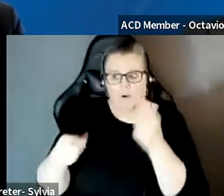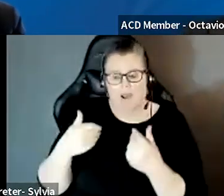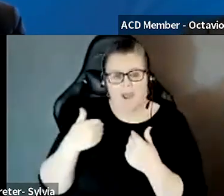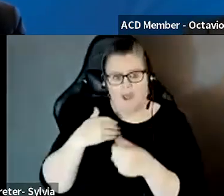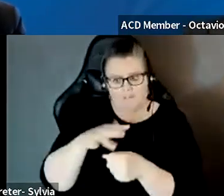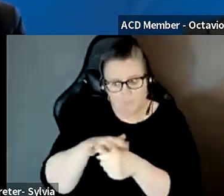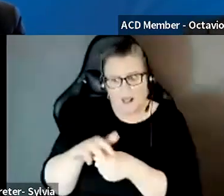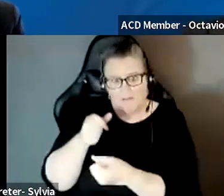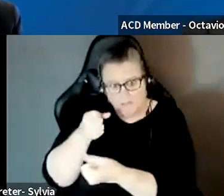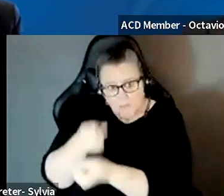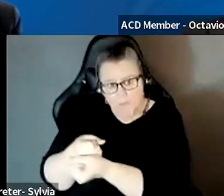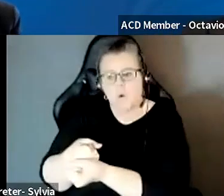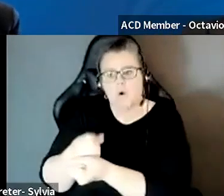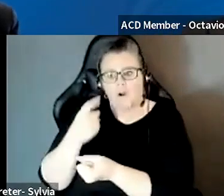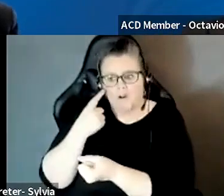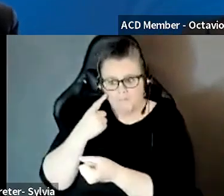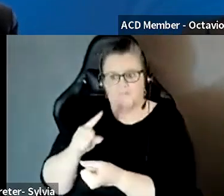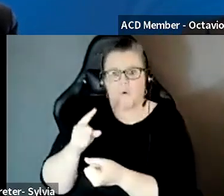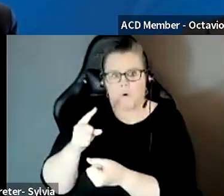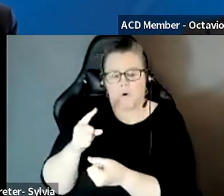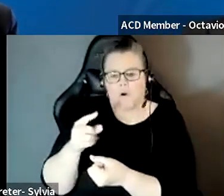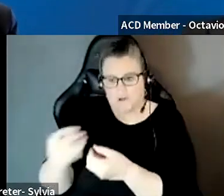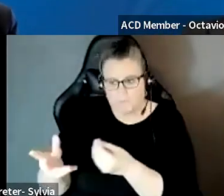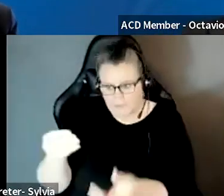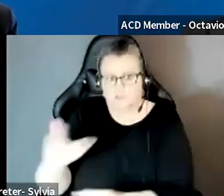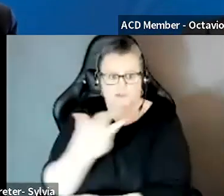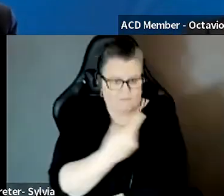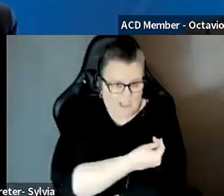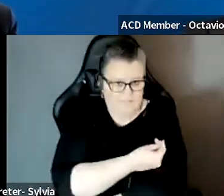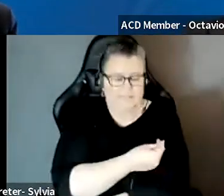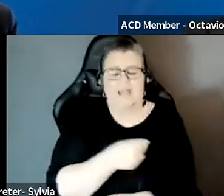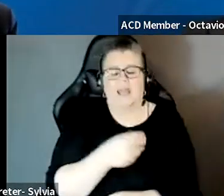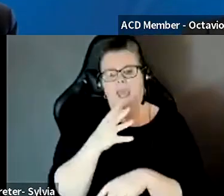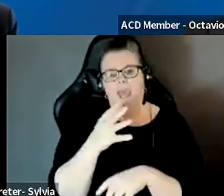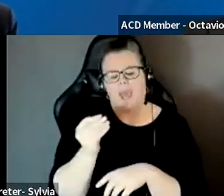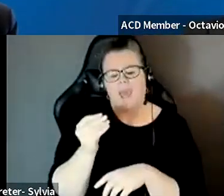to administer these vaccines. And a number of organizations in American Academy